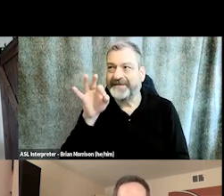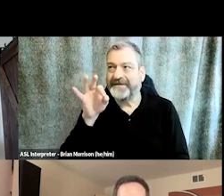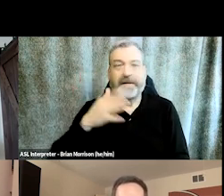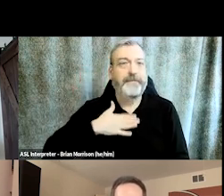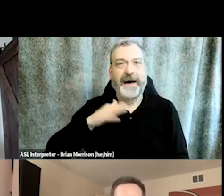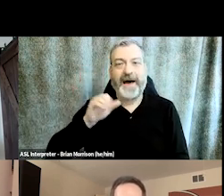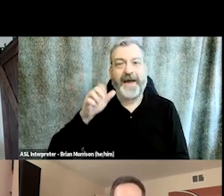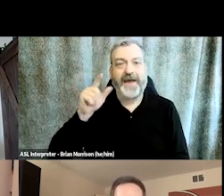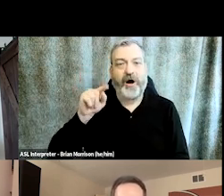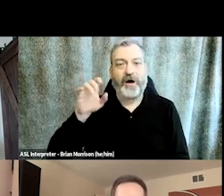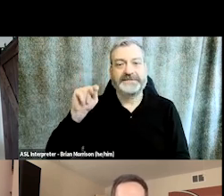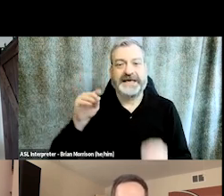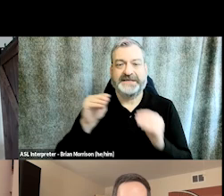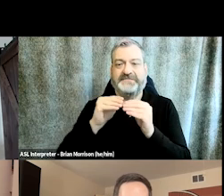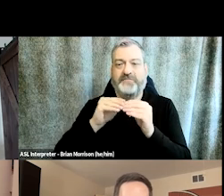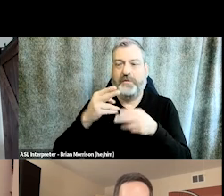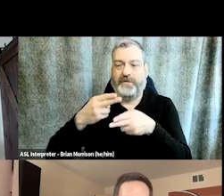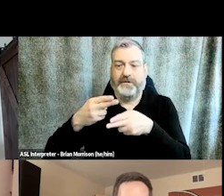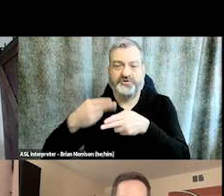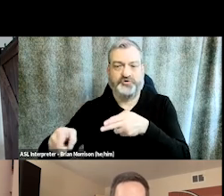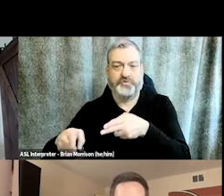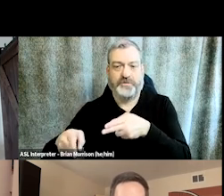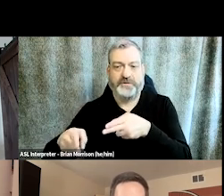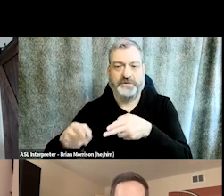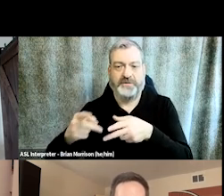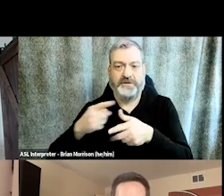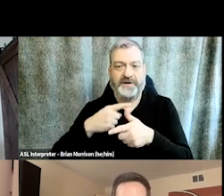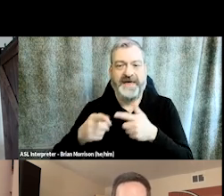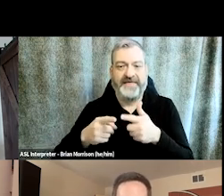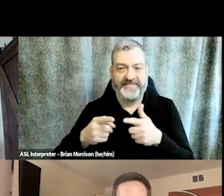in my post and then a more robust image description down below that maybe has